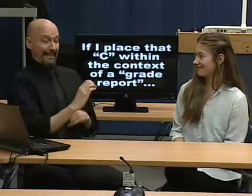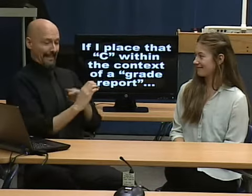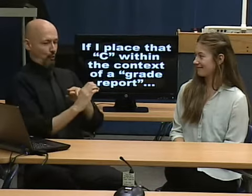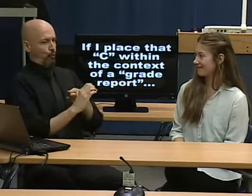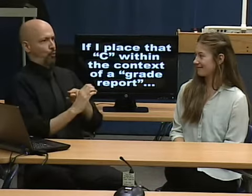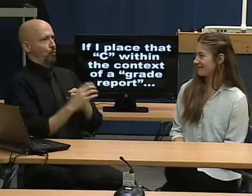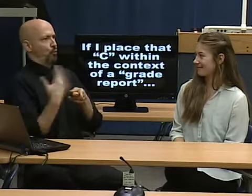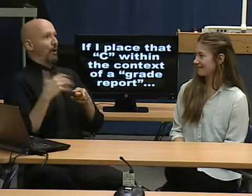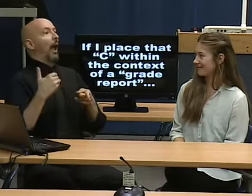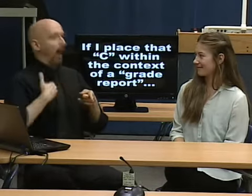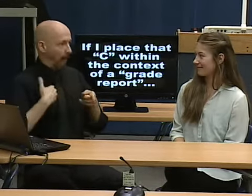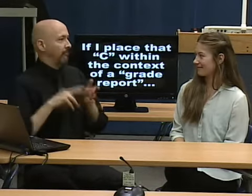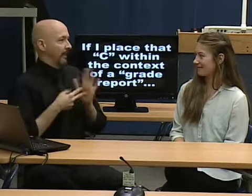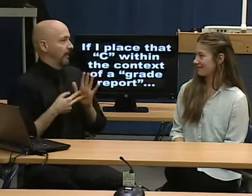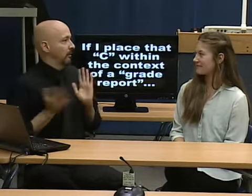Now, that C has meaning.